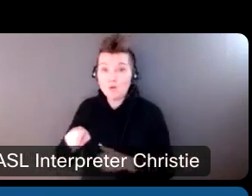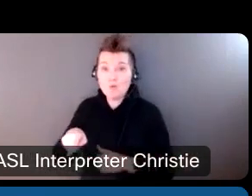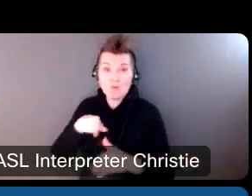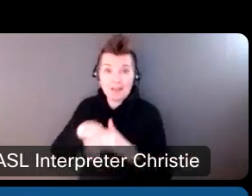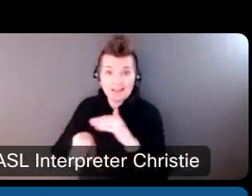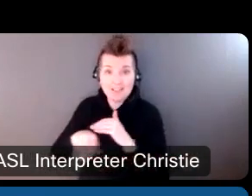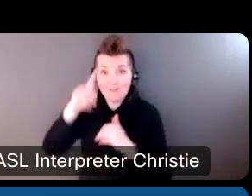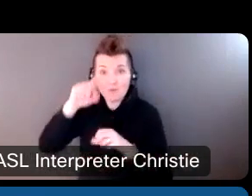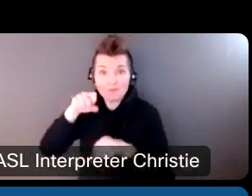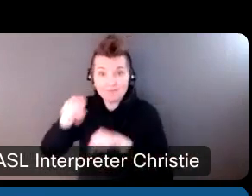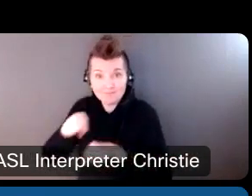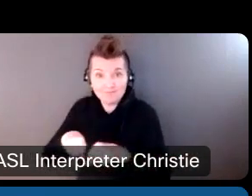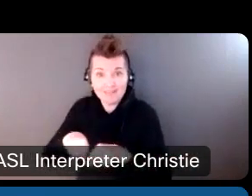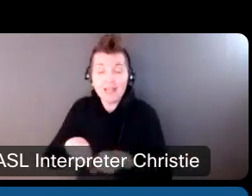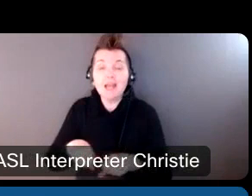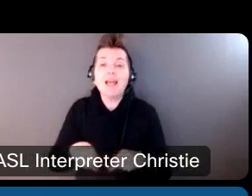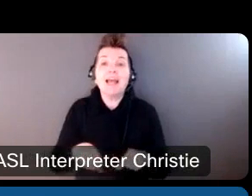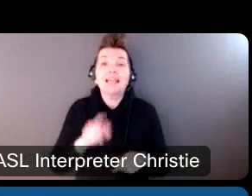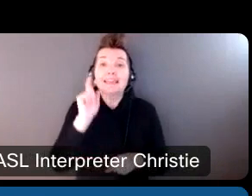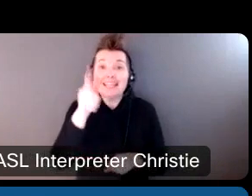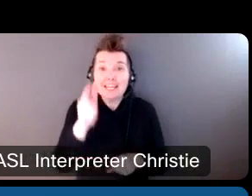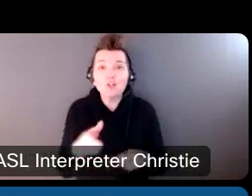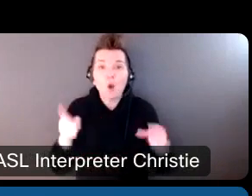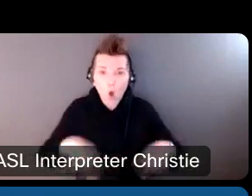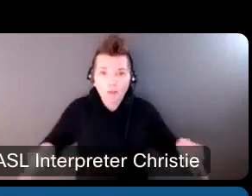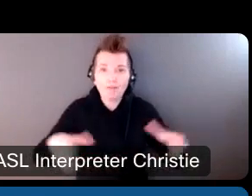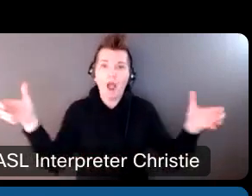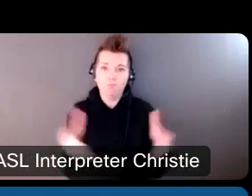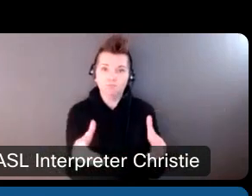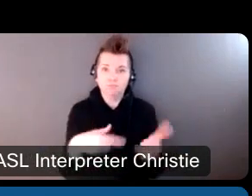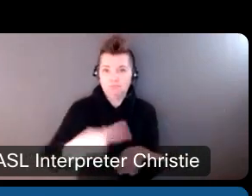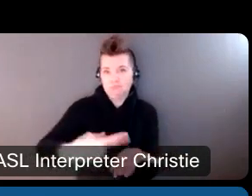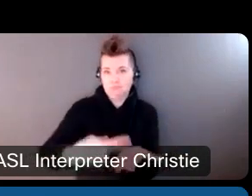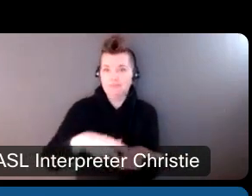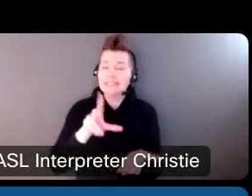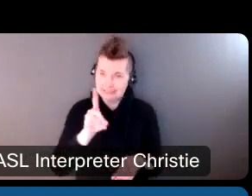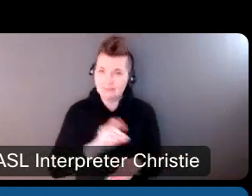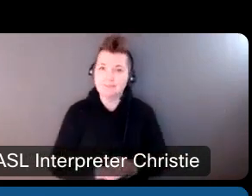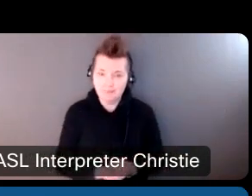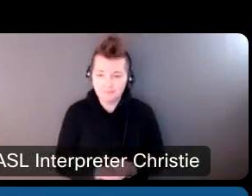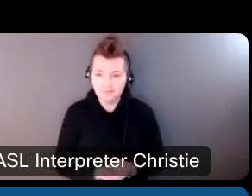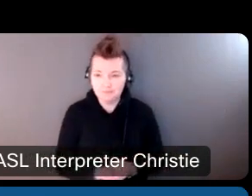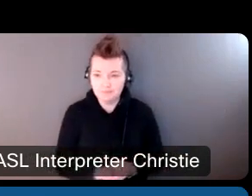Eventually both groups did come together for conversation.